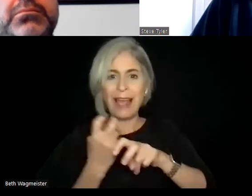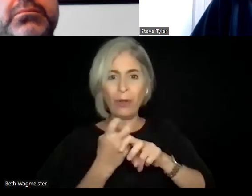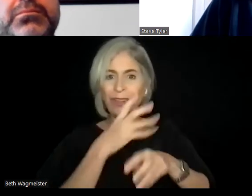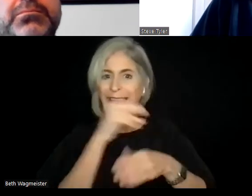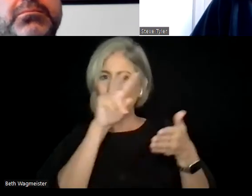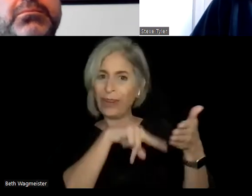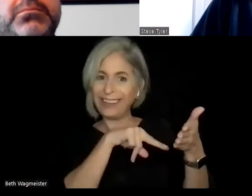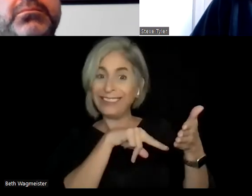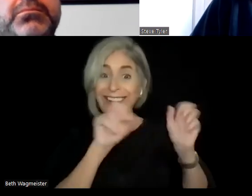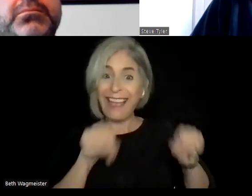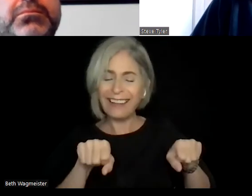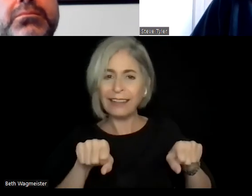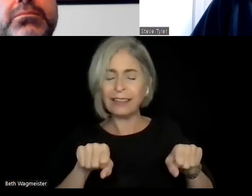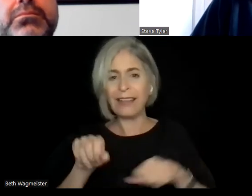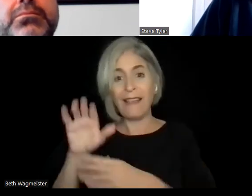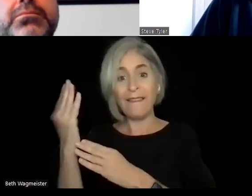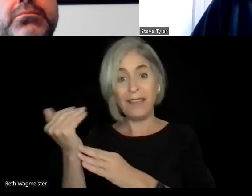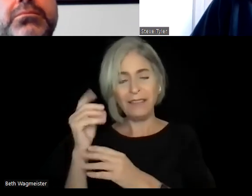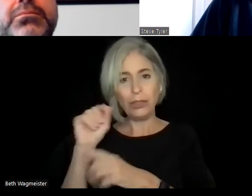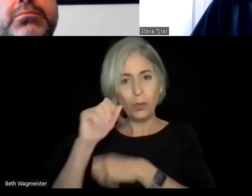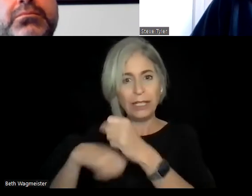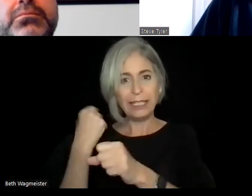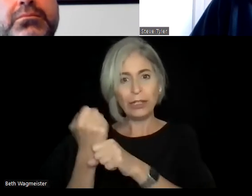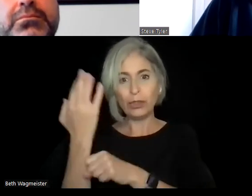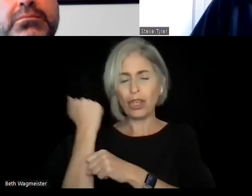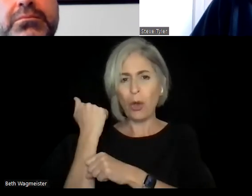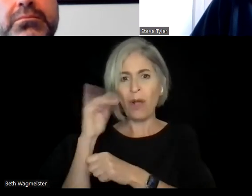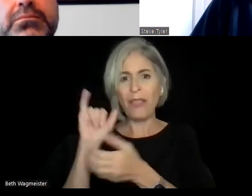in an instant. I can download it, buy it, borrow it, download